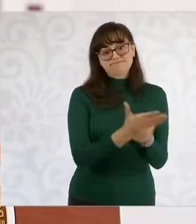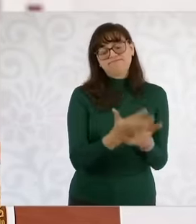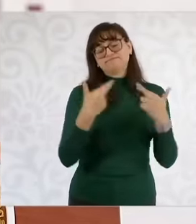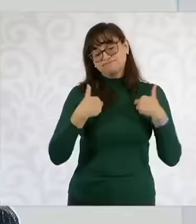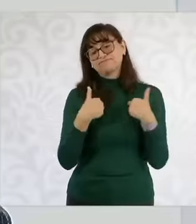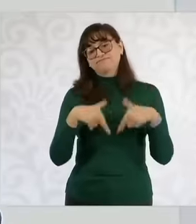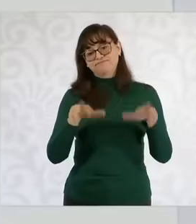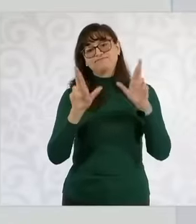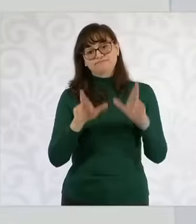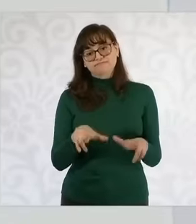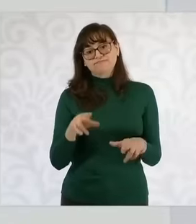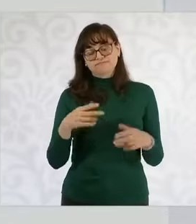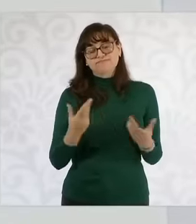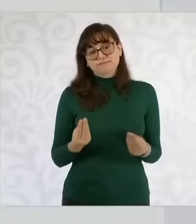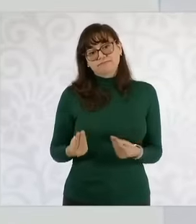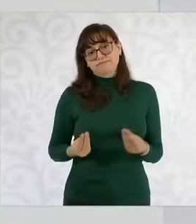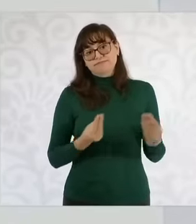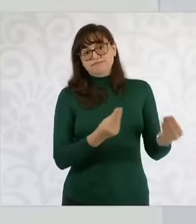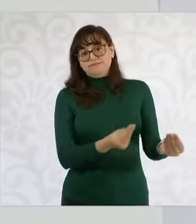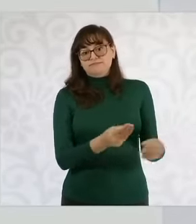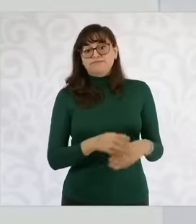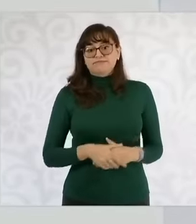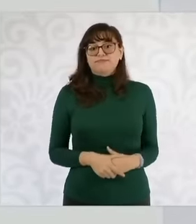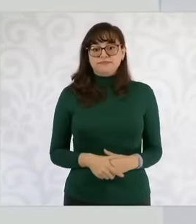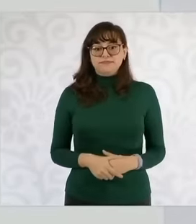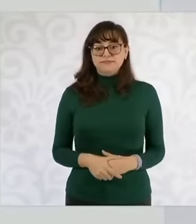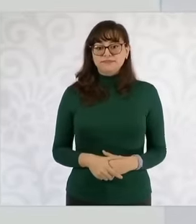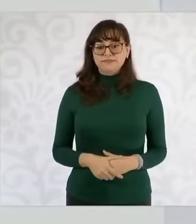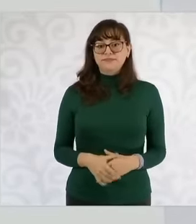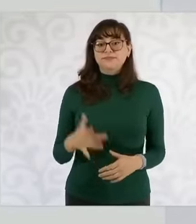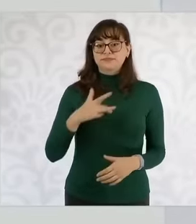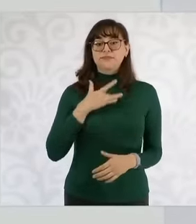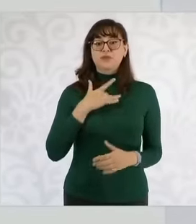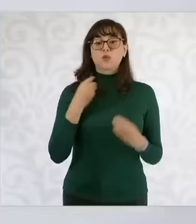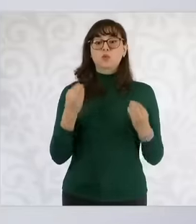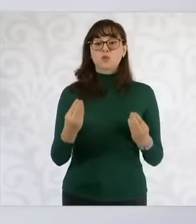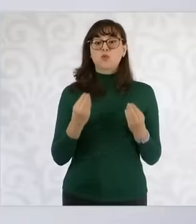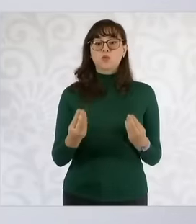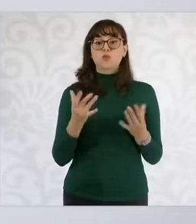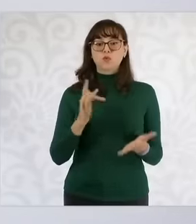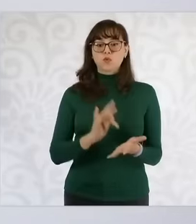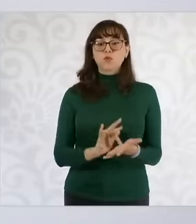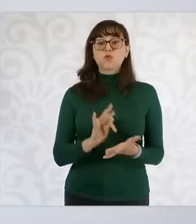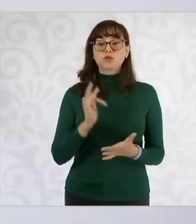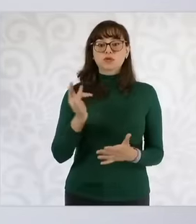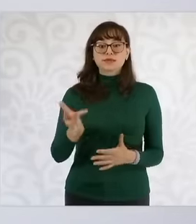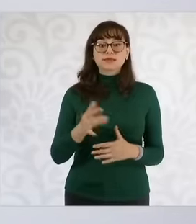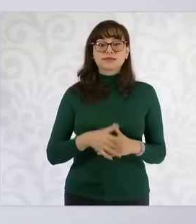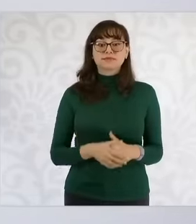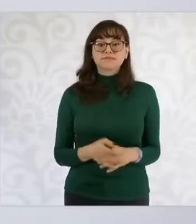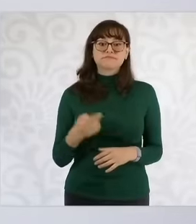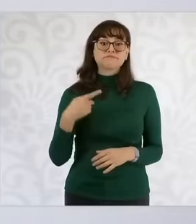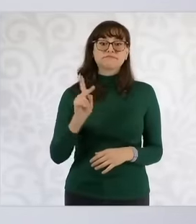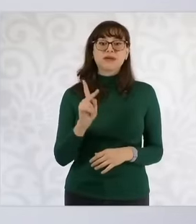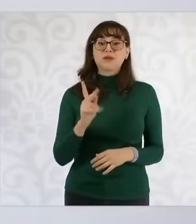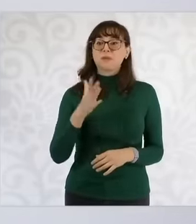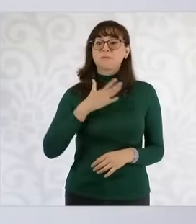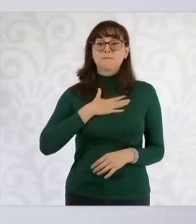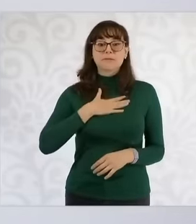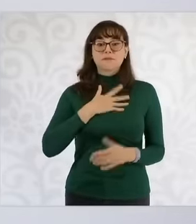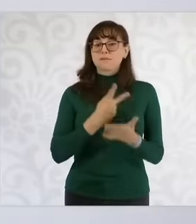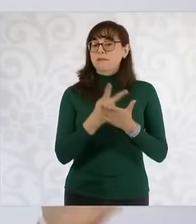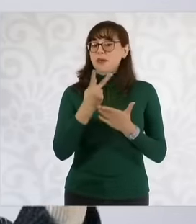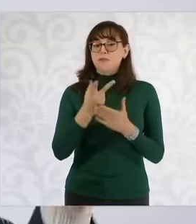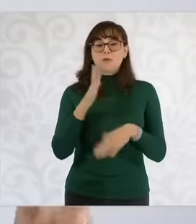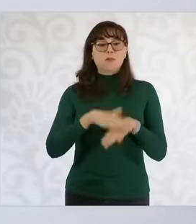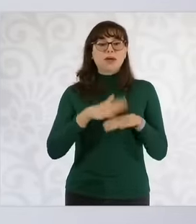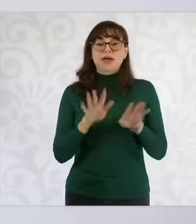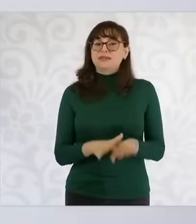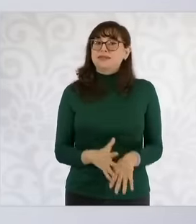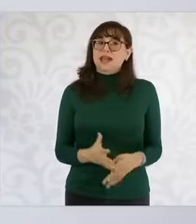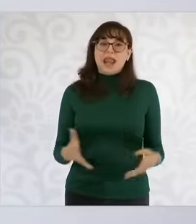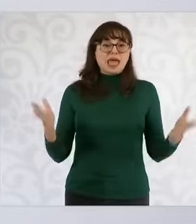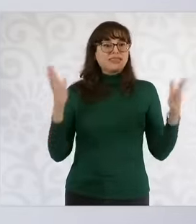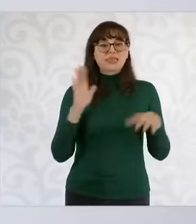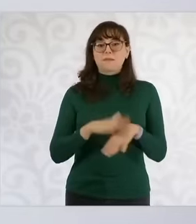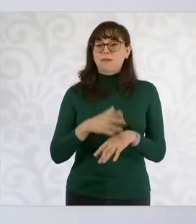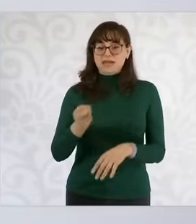for me the greatest privilege is to serve the people beyond